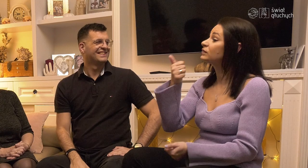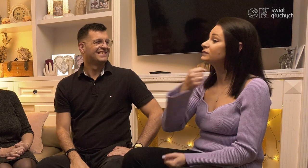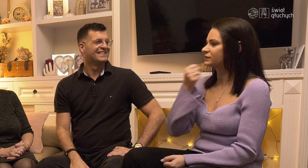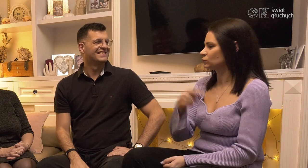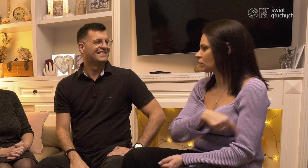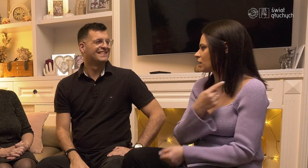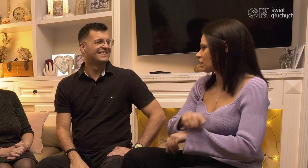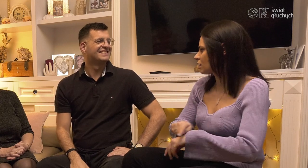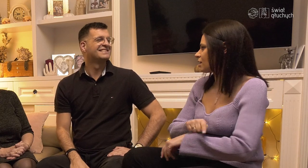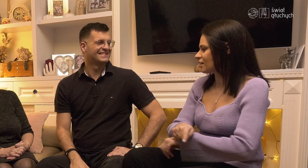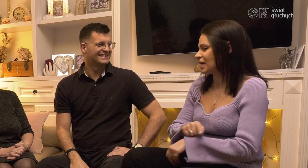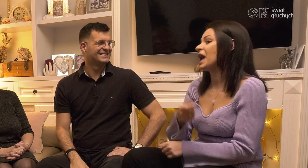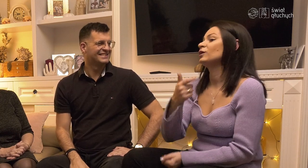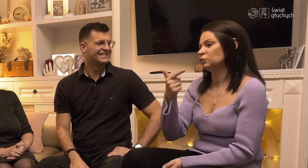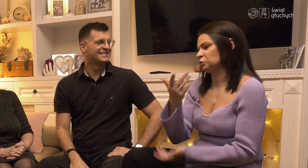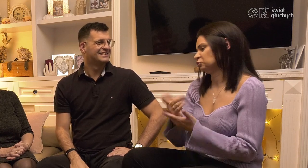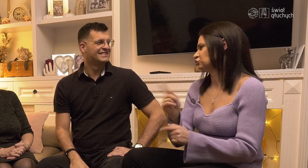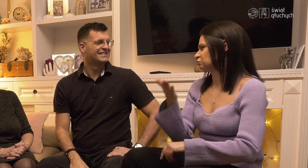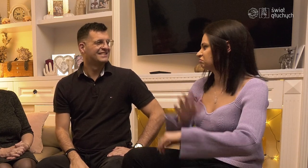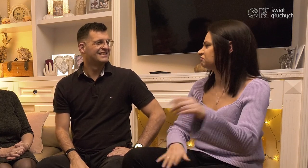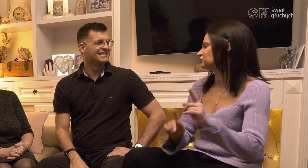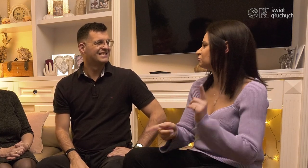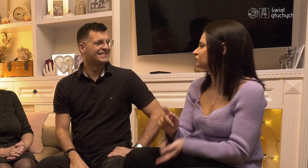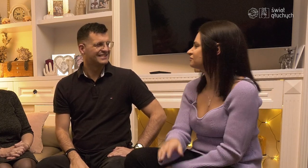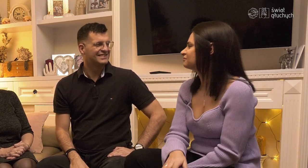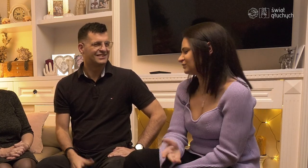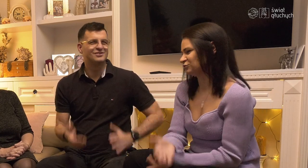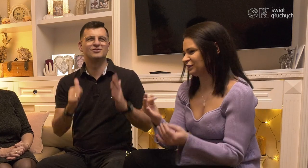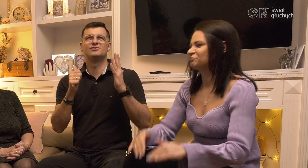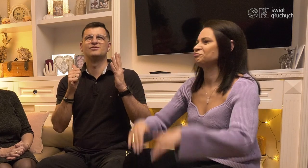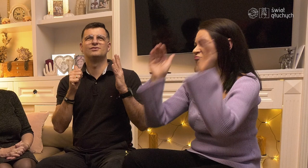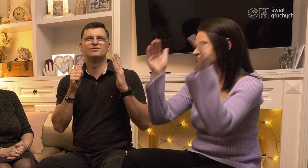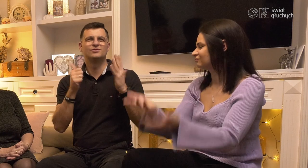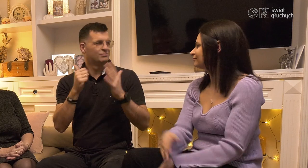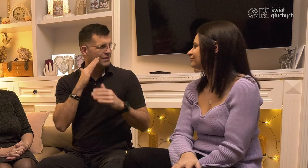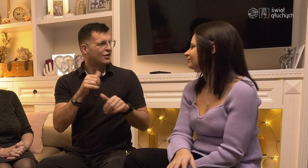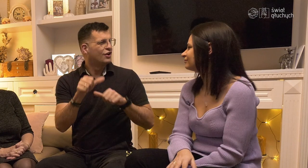With the older son the labor was long, with the younger son it was quick. Now the boys have grown up. [Rafał]: Do you remember what year it was?